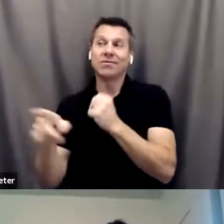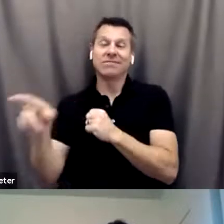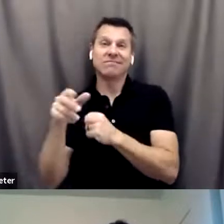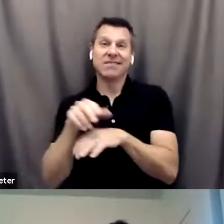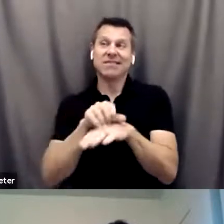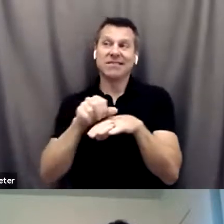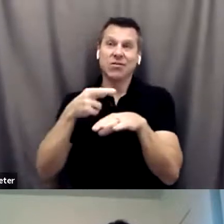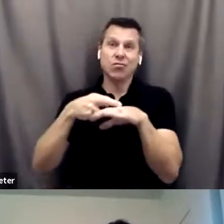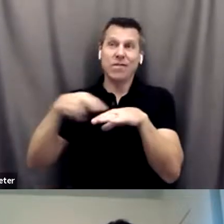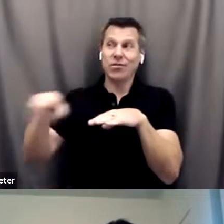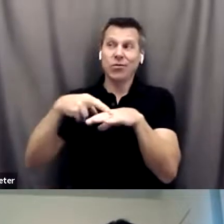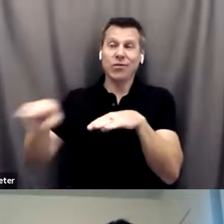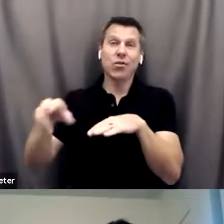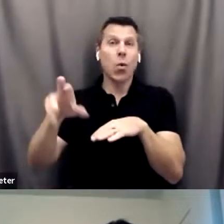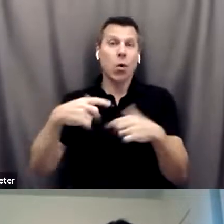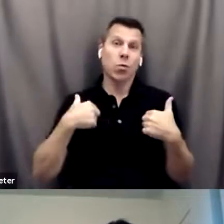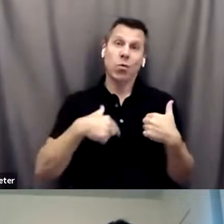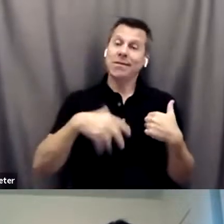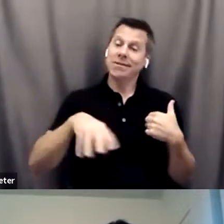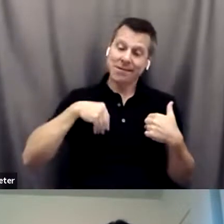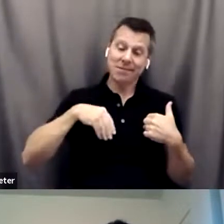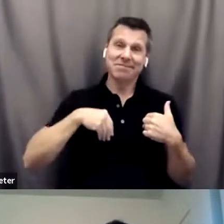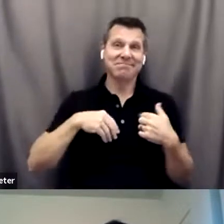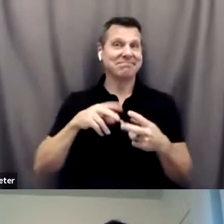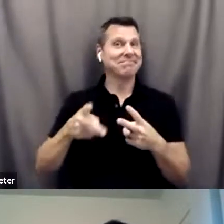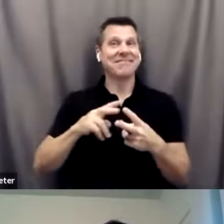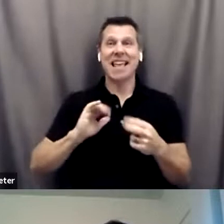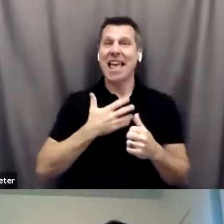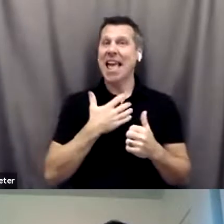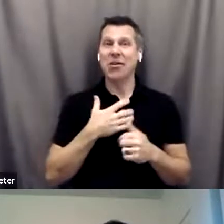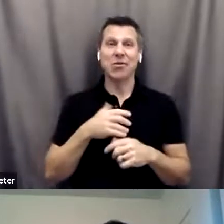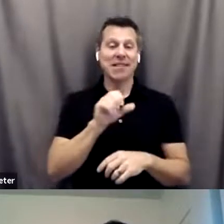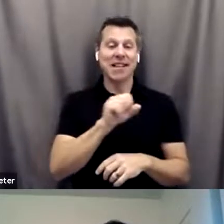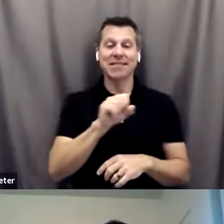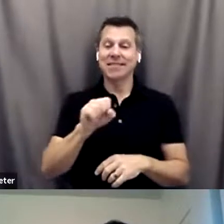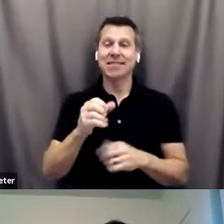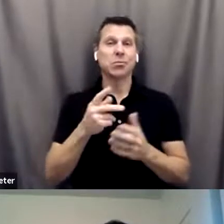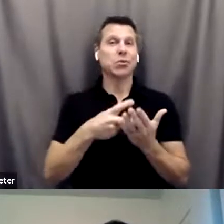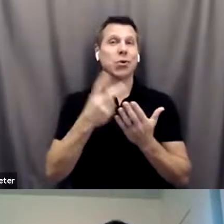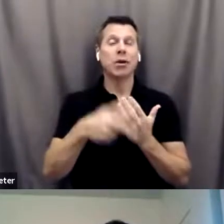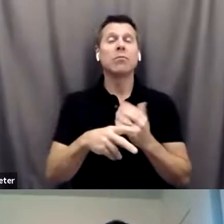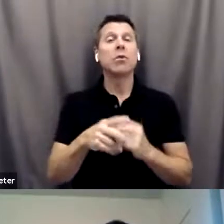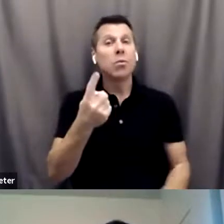there, if not, again, we'll be happy to, to bring them into our traditional SSIS program. But one of the things that we noticed this